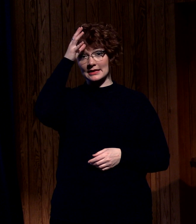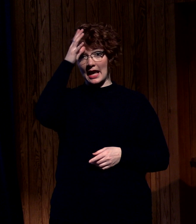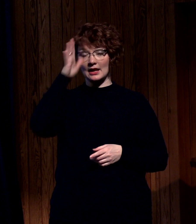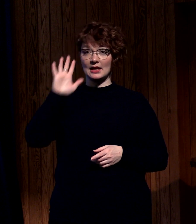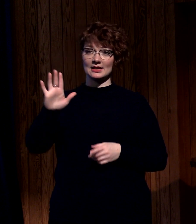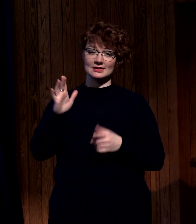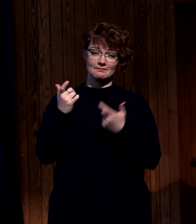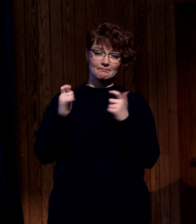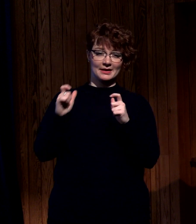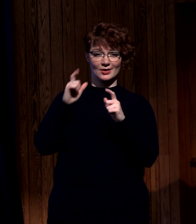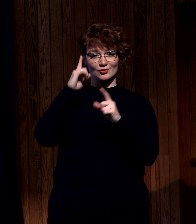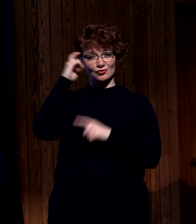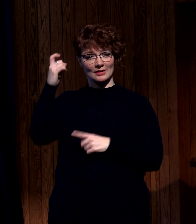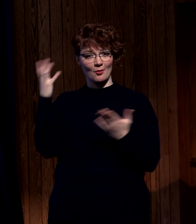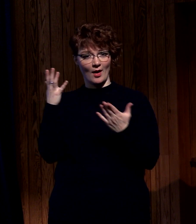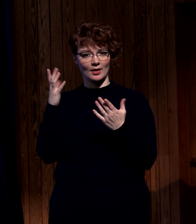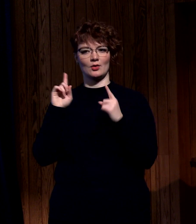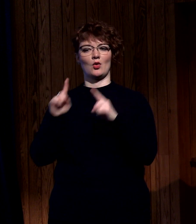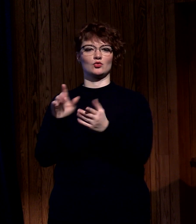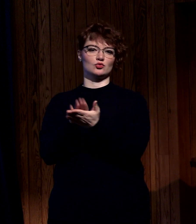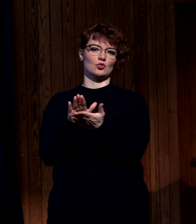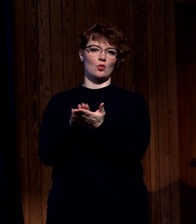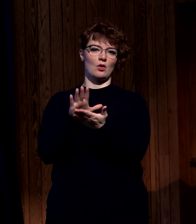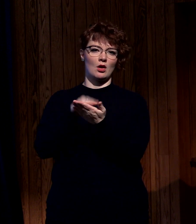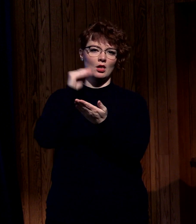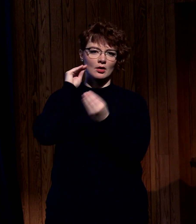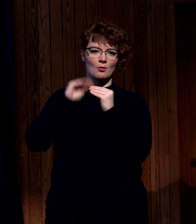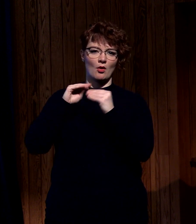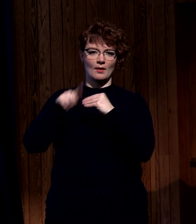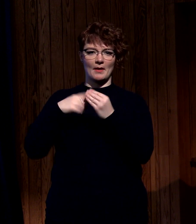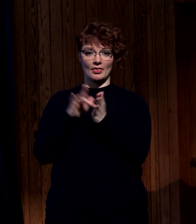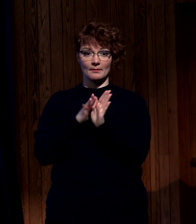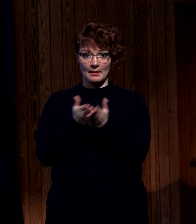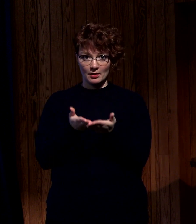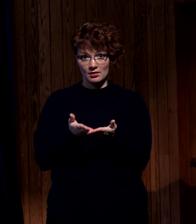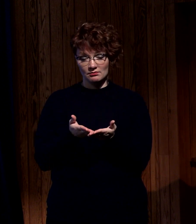was to go to school and to learn more about the Bible. And